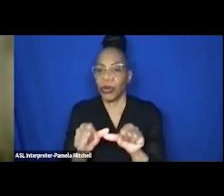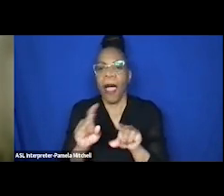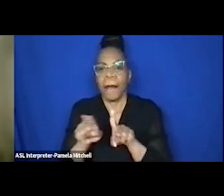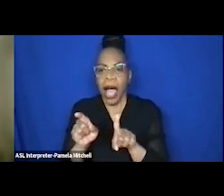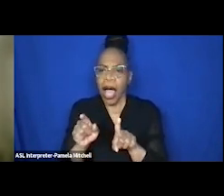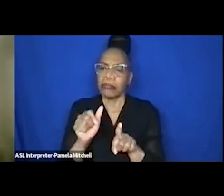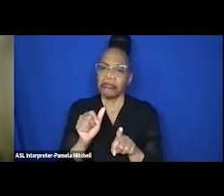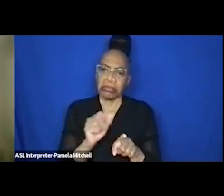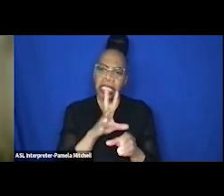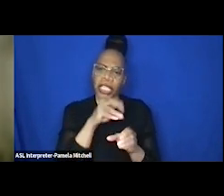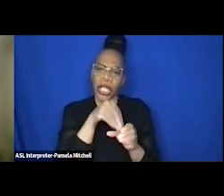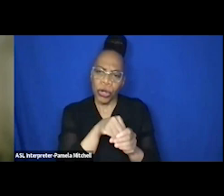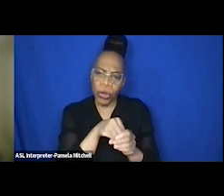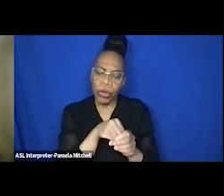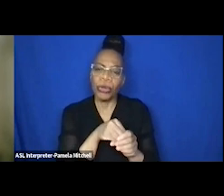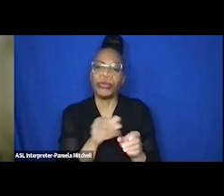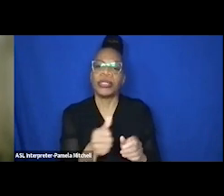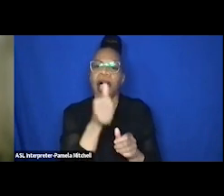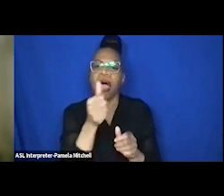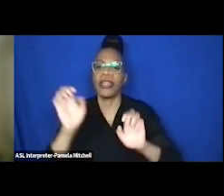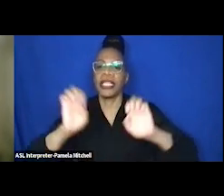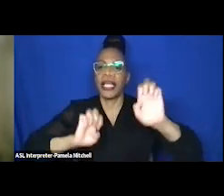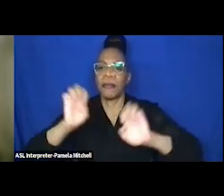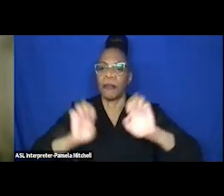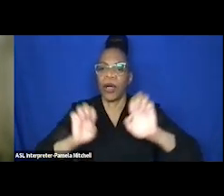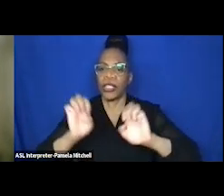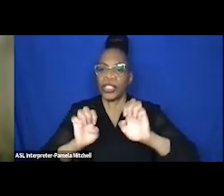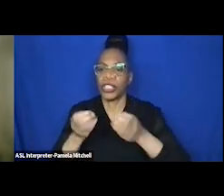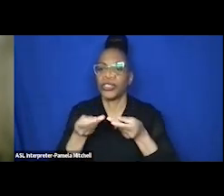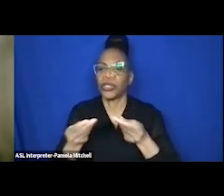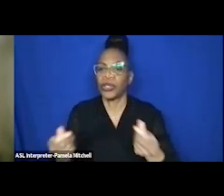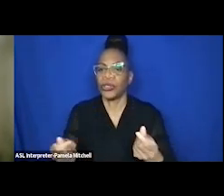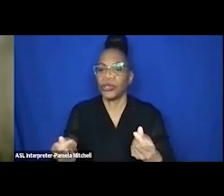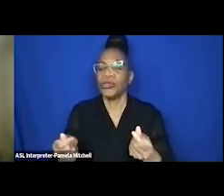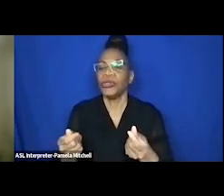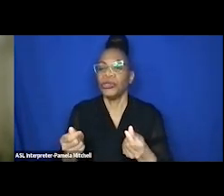like the Emergency Solutions grant and the supportive services for veterans